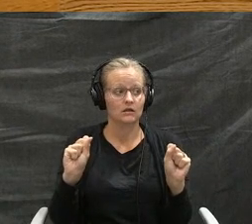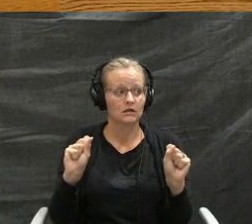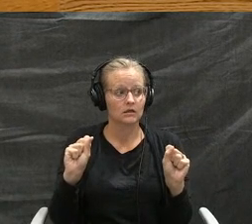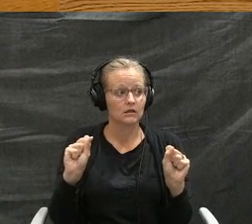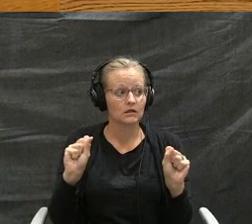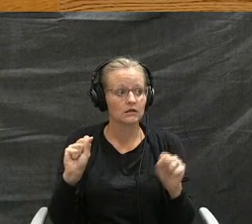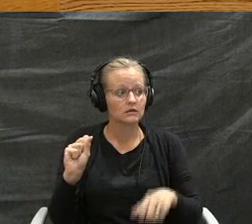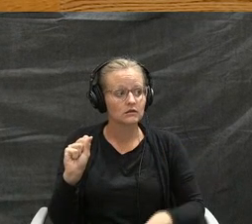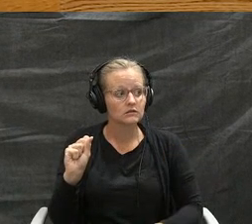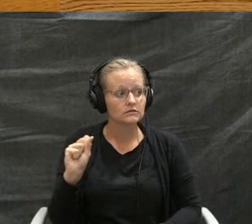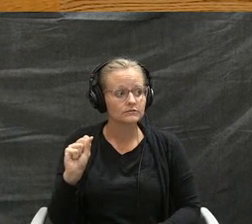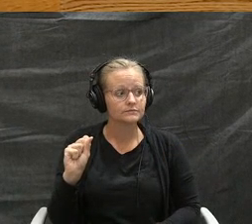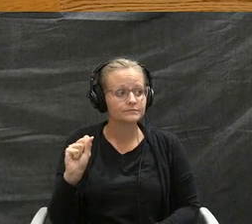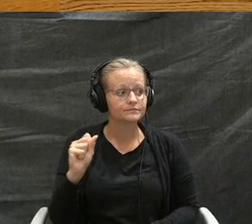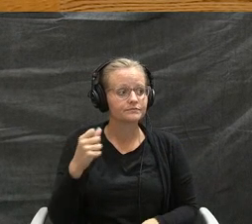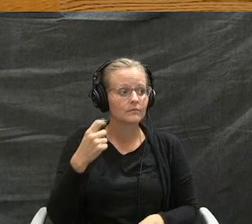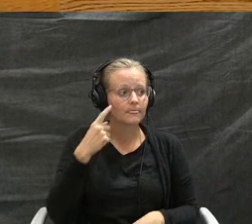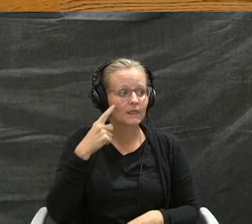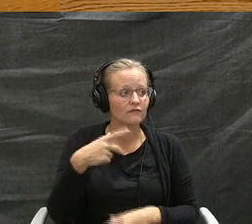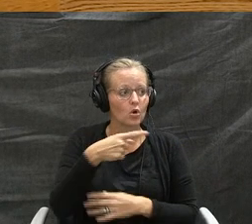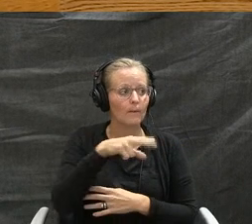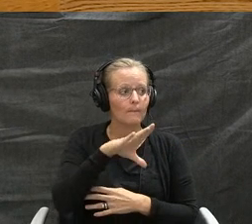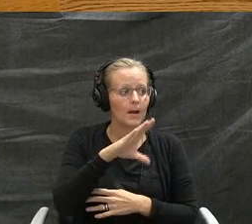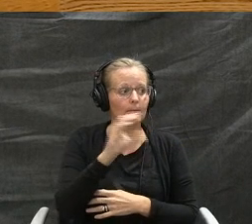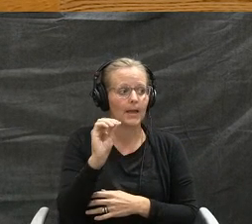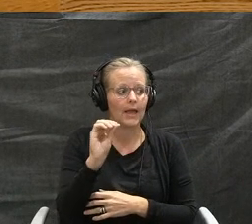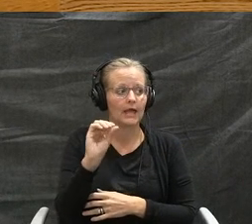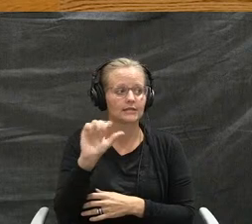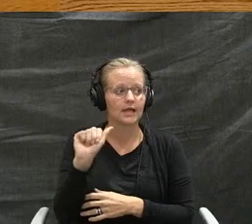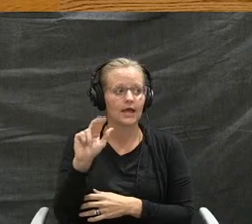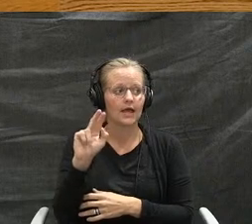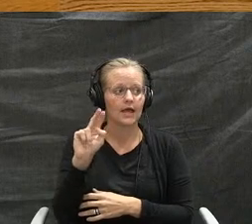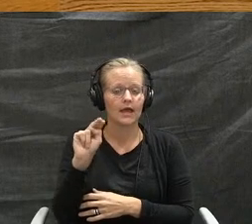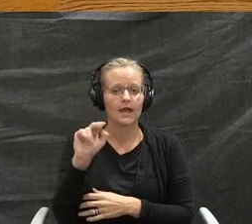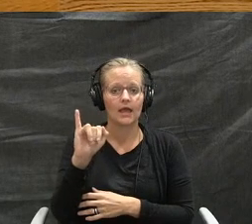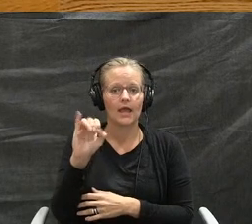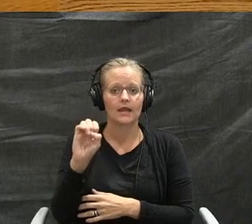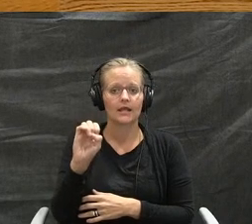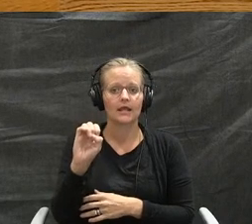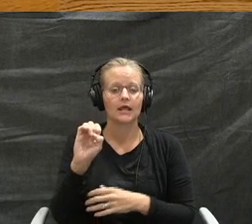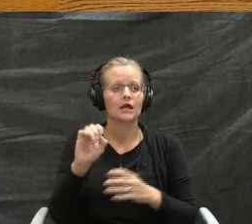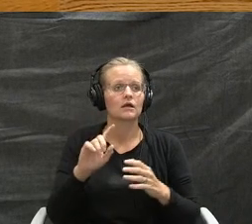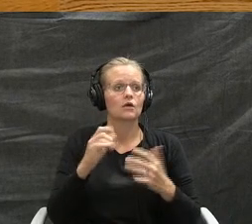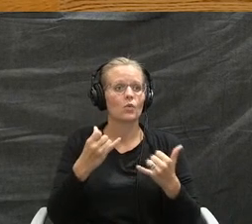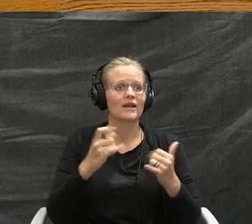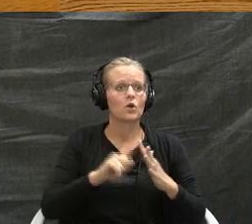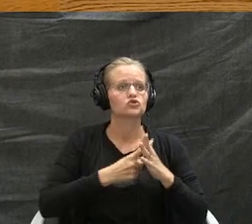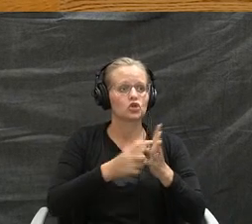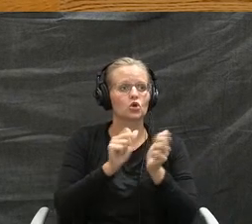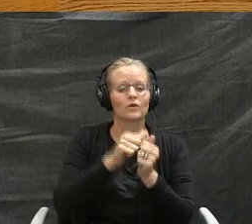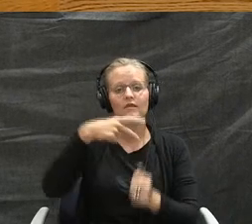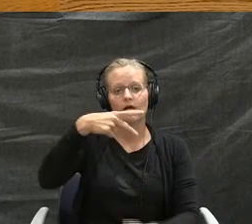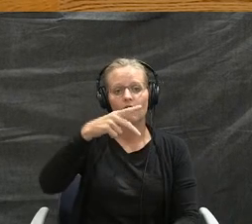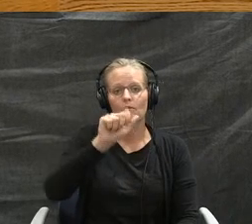bourgeois and then Annie lumbar Vincent. So let's start with Paul Bourgeois on the basic.